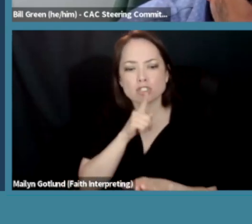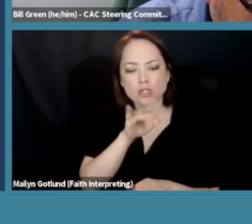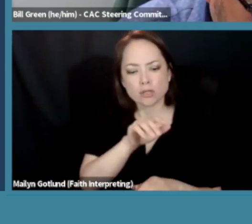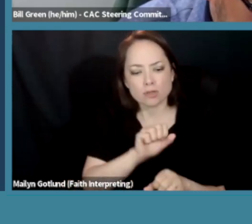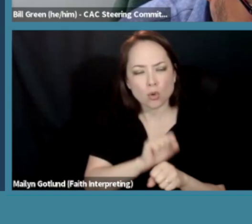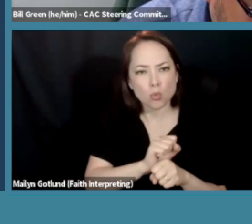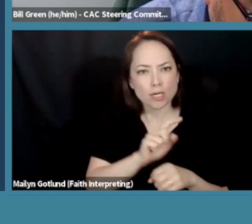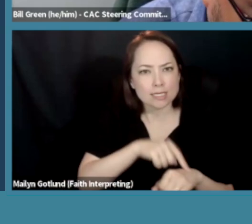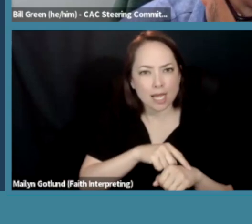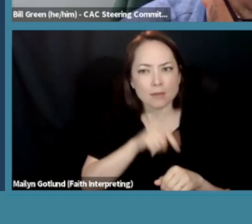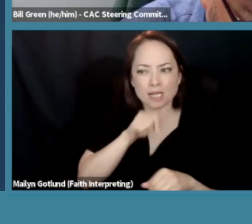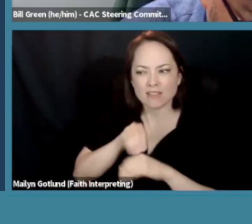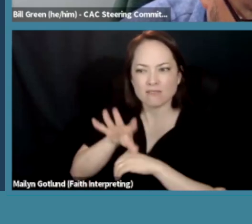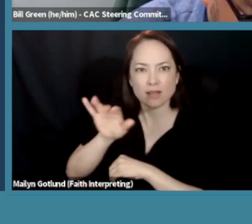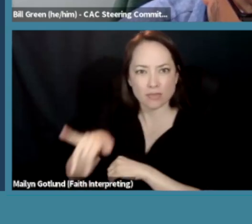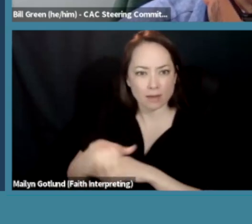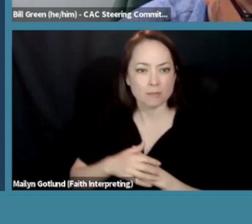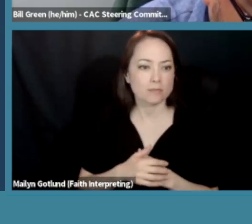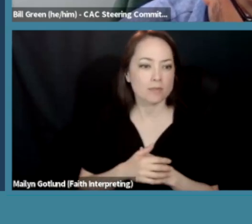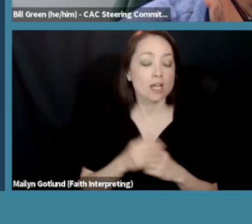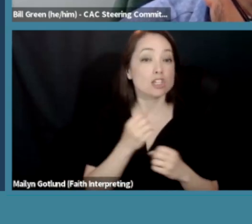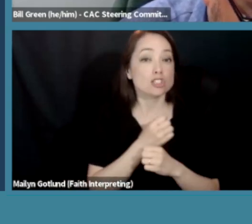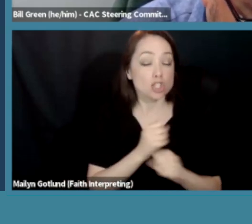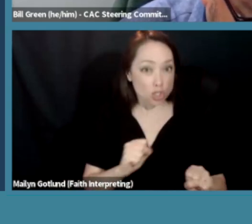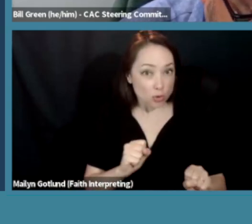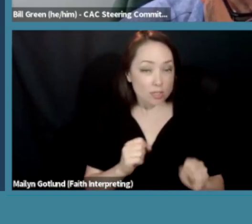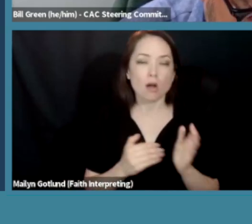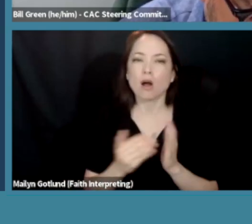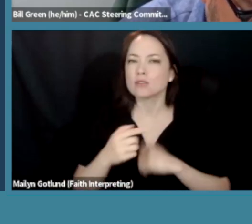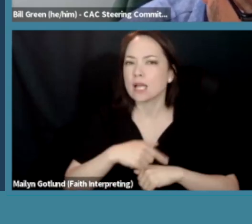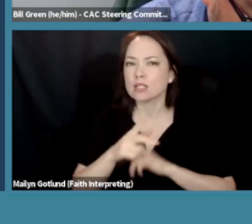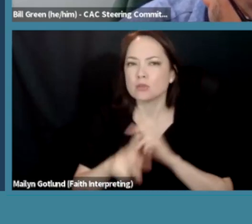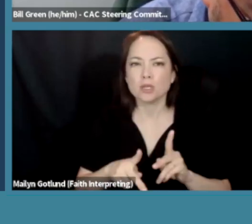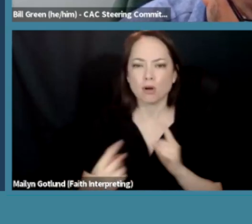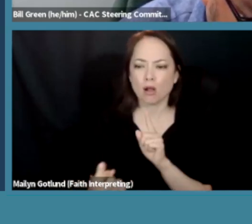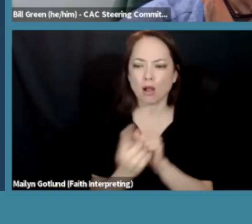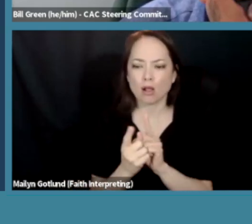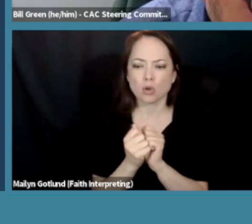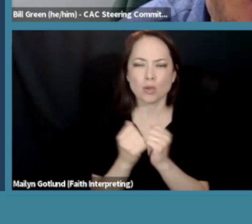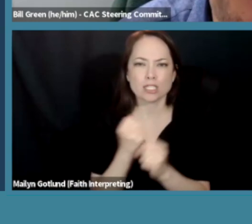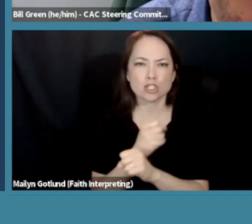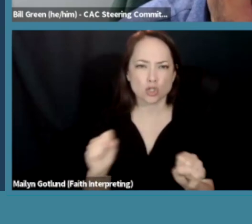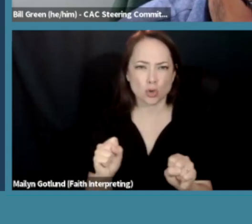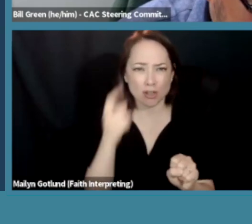Security is another one. Oftentimes, people come in contact with security when it's only for a negative reason.